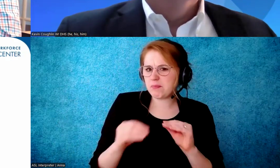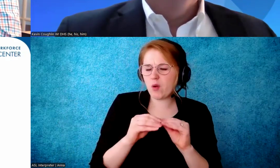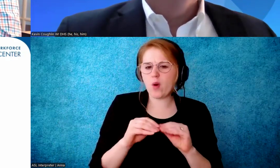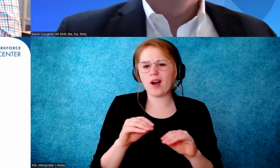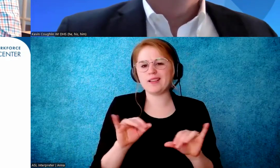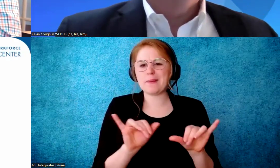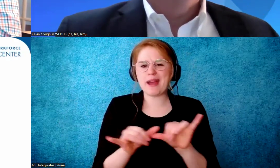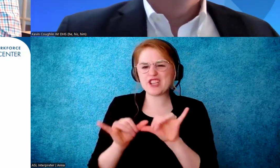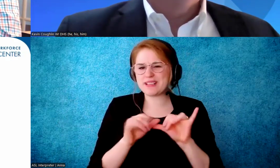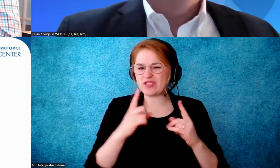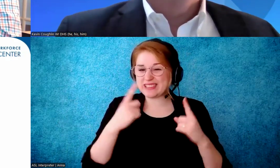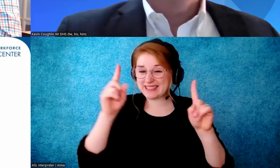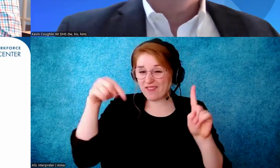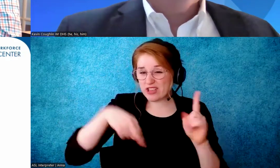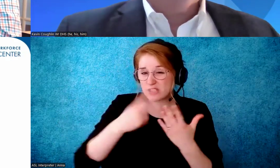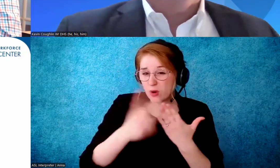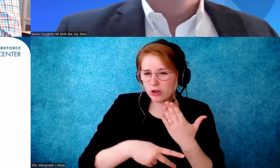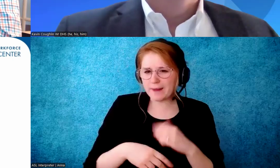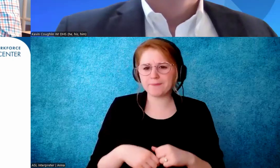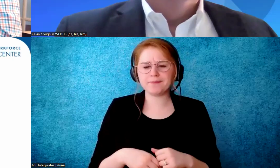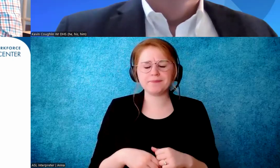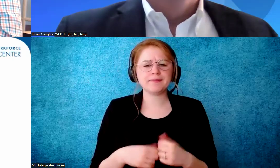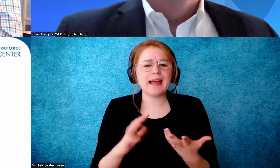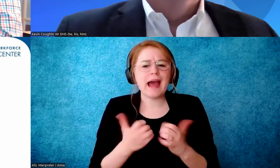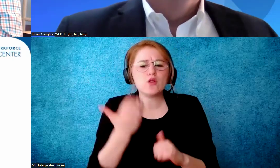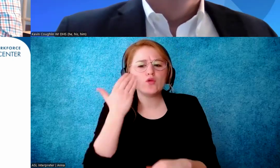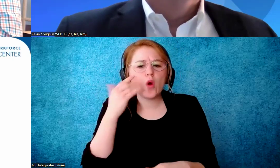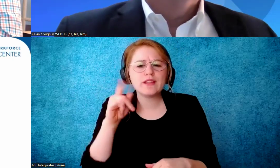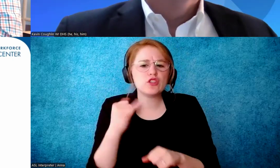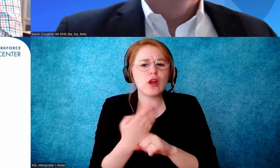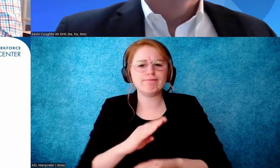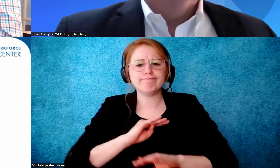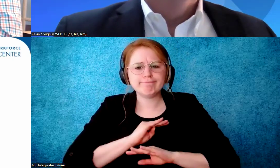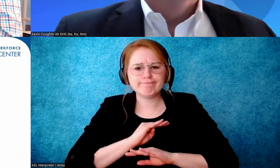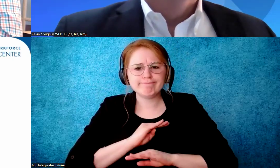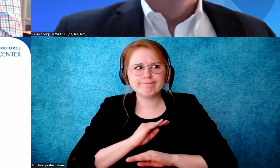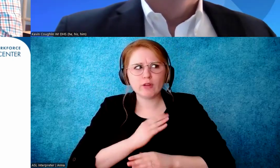that you have for this program or sort of how you know that you got this job done or what's been working for you.